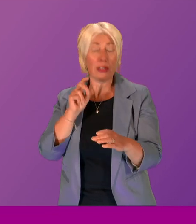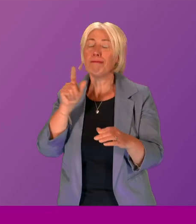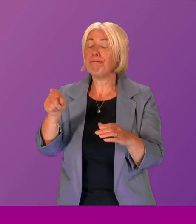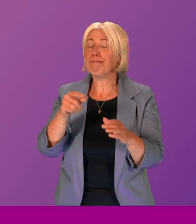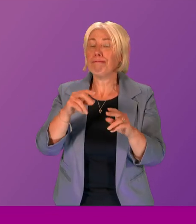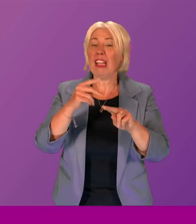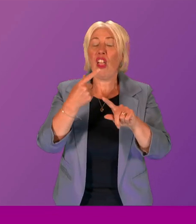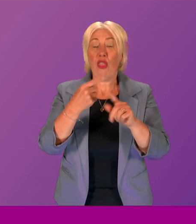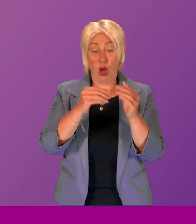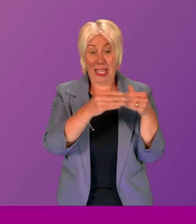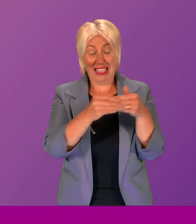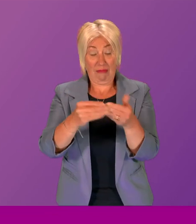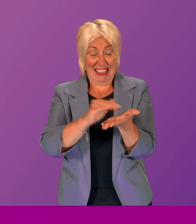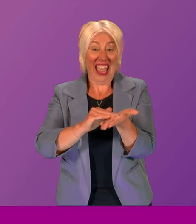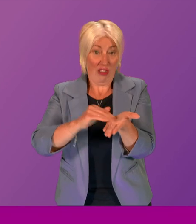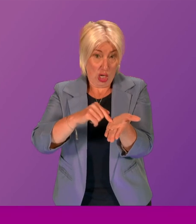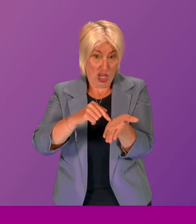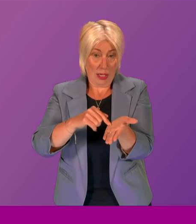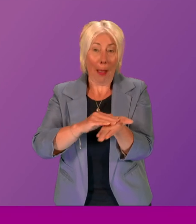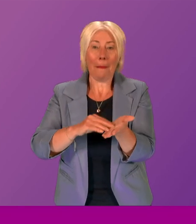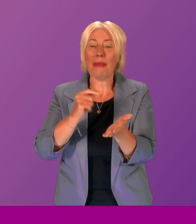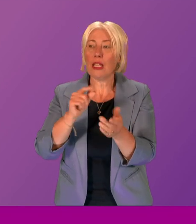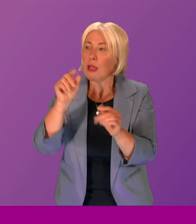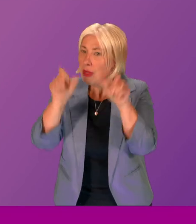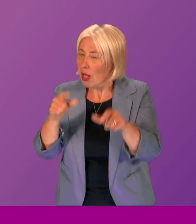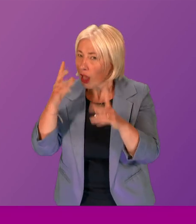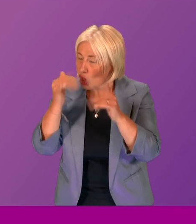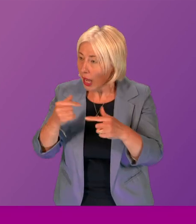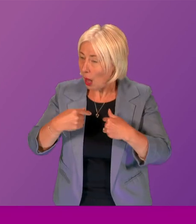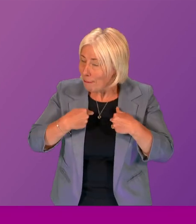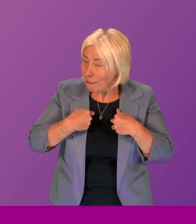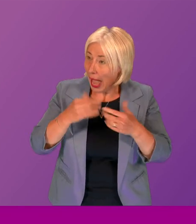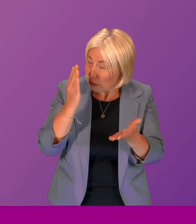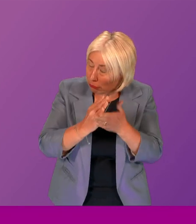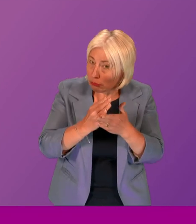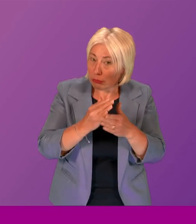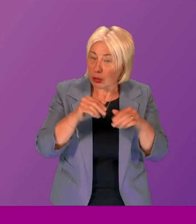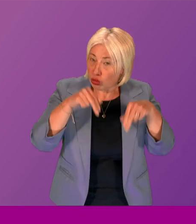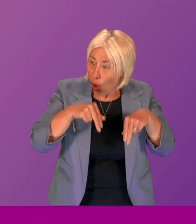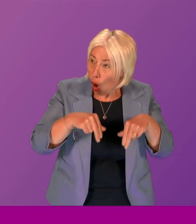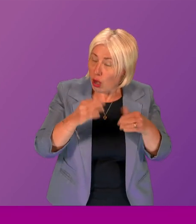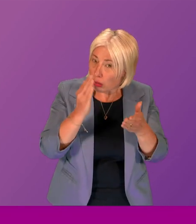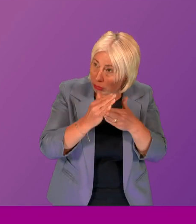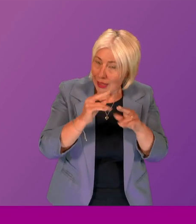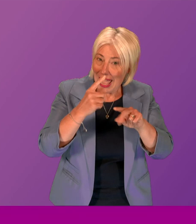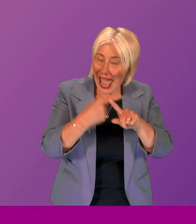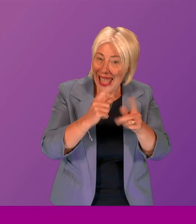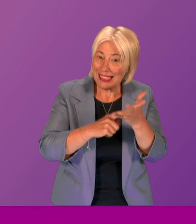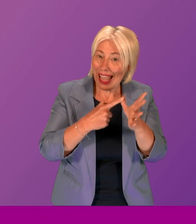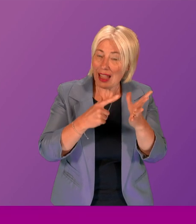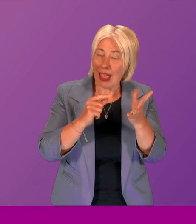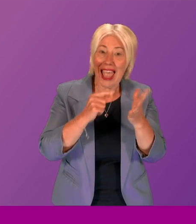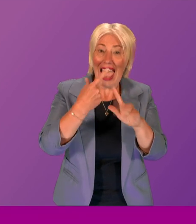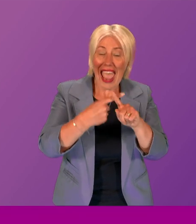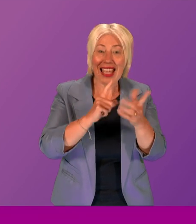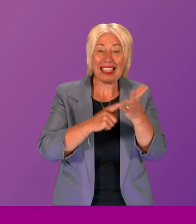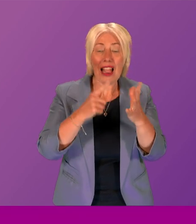provides a guide for owners to check whether their dog falls within the definition of an XL bully, if